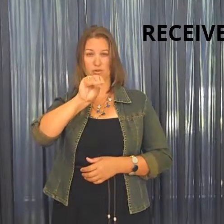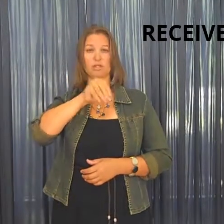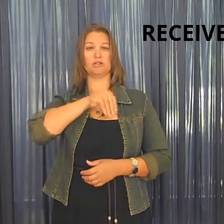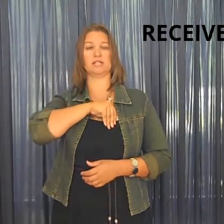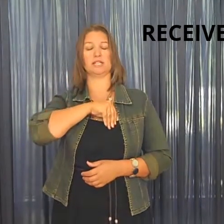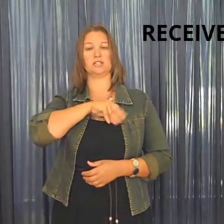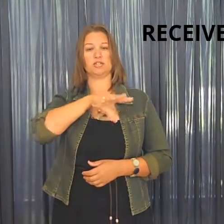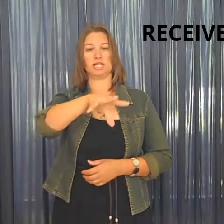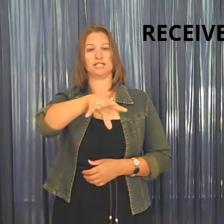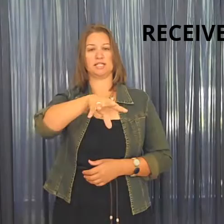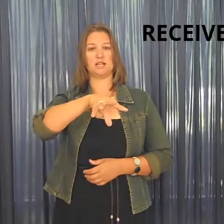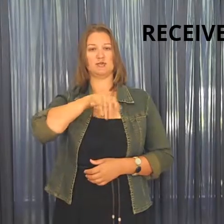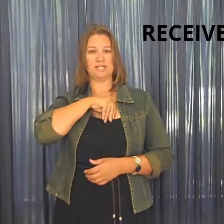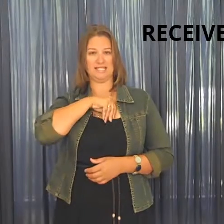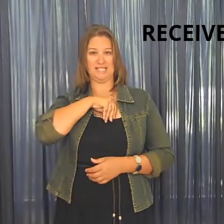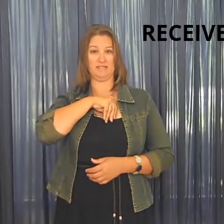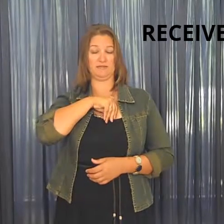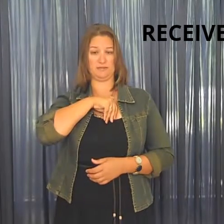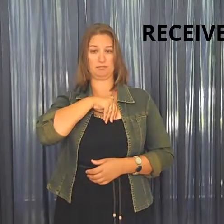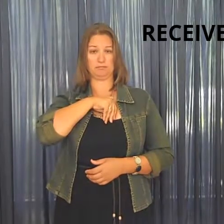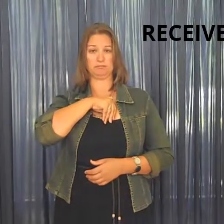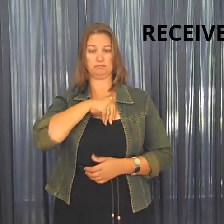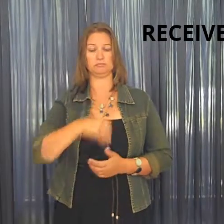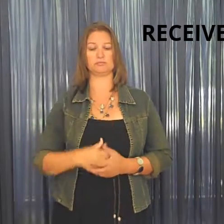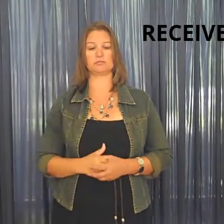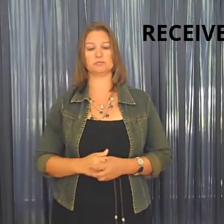come to a close against your chest. "Receive".